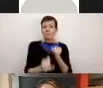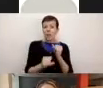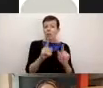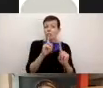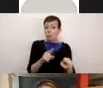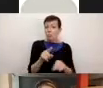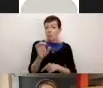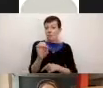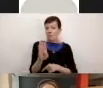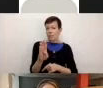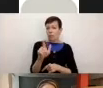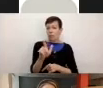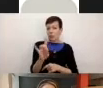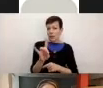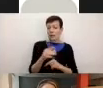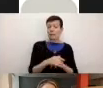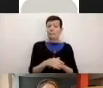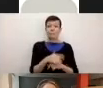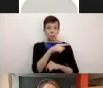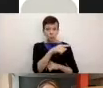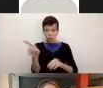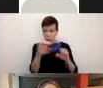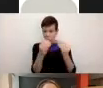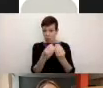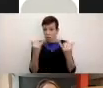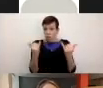Organizations currently receiving operating funds will have already been contacted by